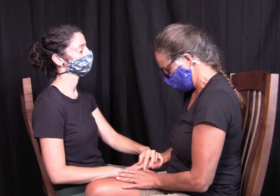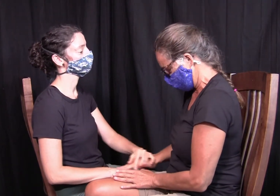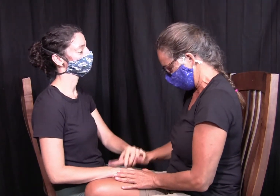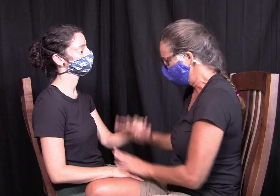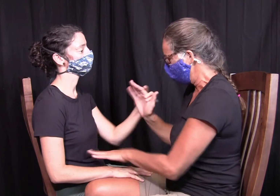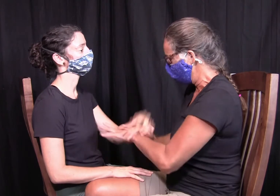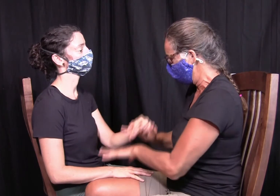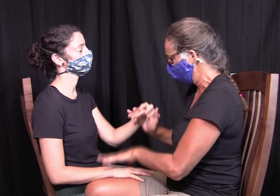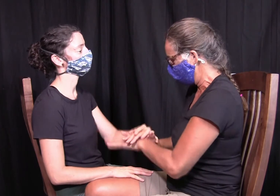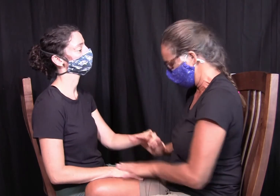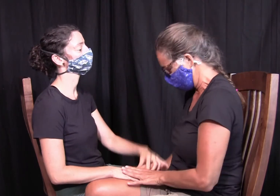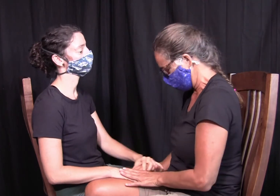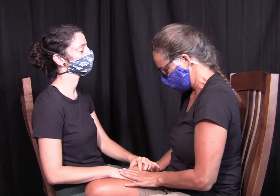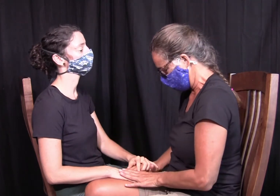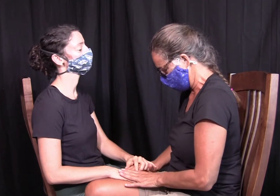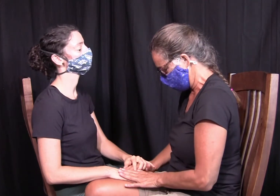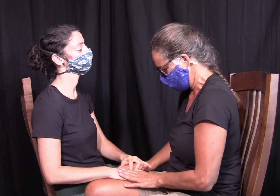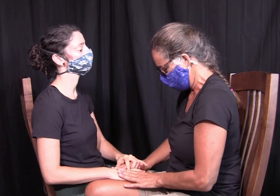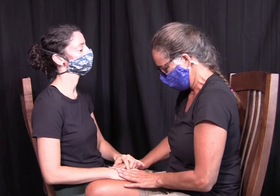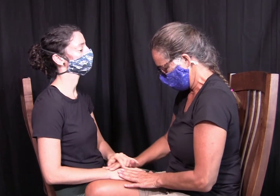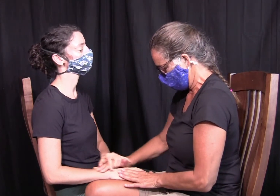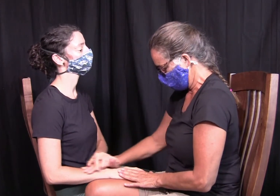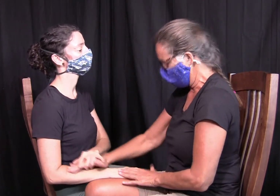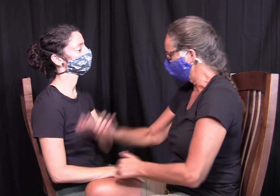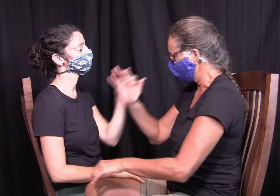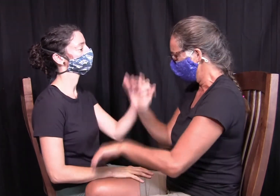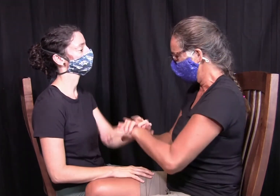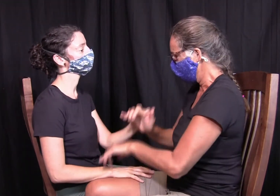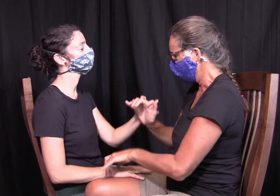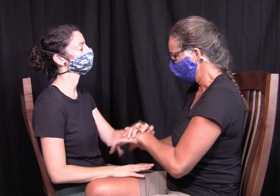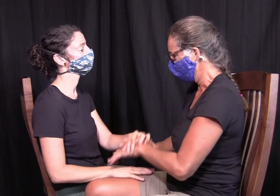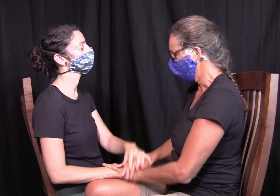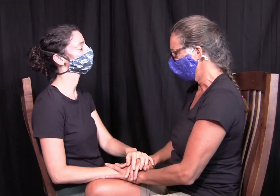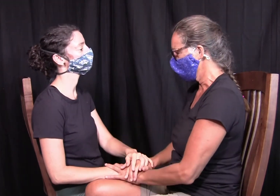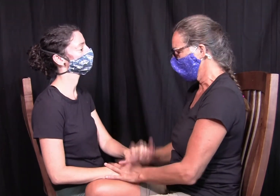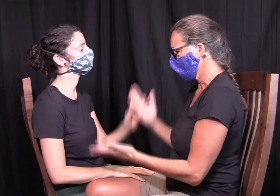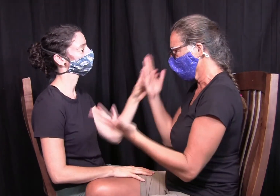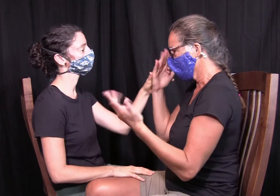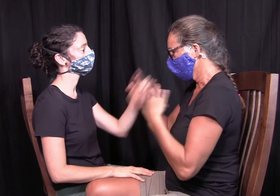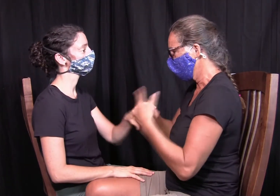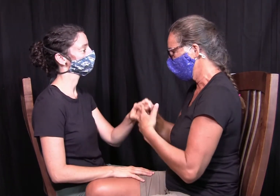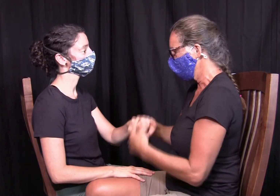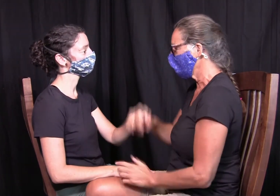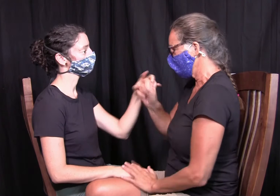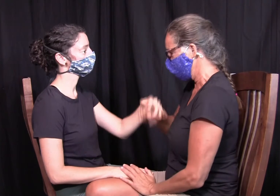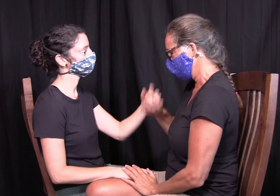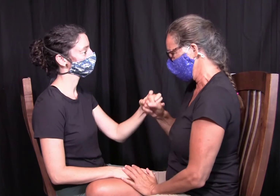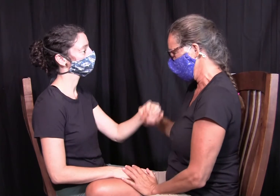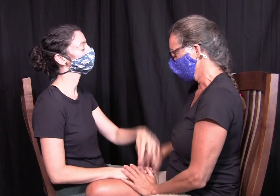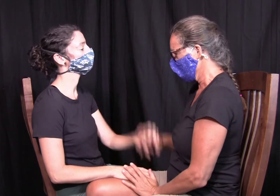into these types of rapidly unfolding back and forth conversations simply due to language barriers. When using written English to communicate,